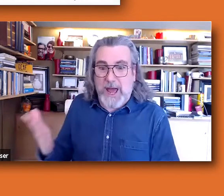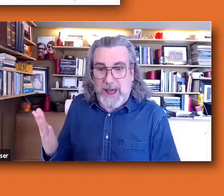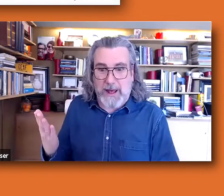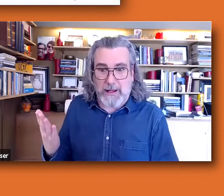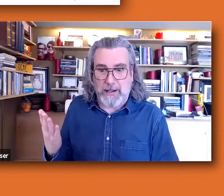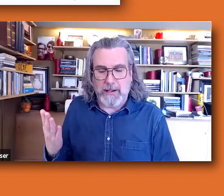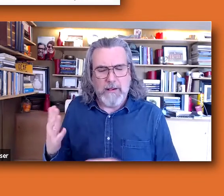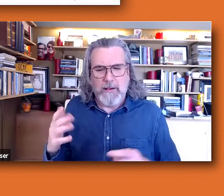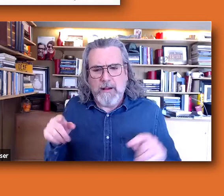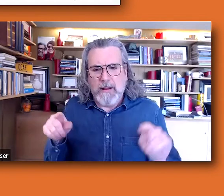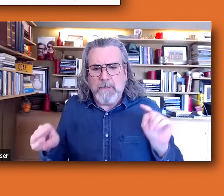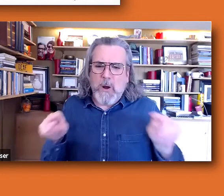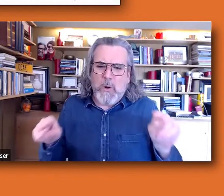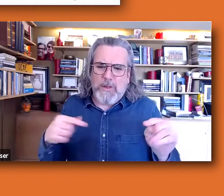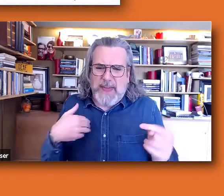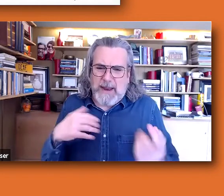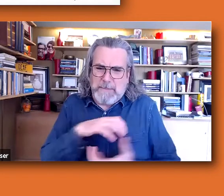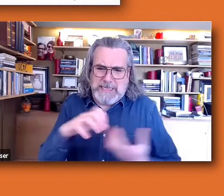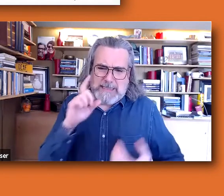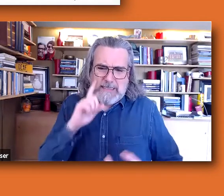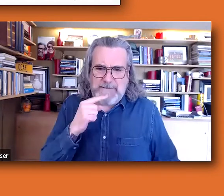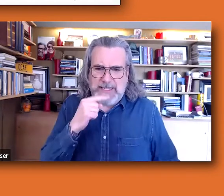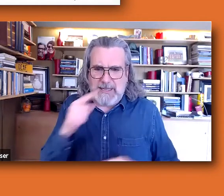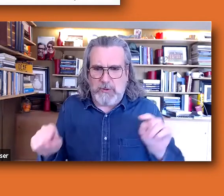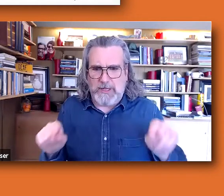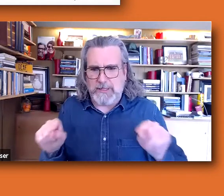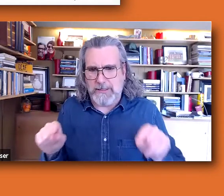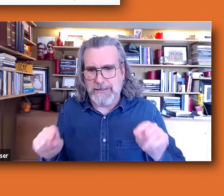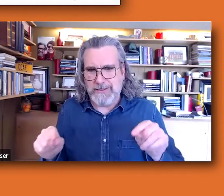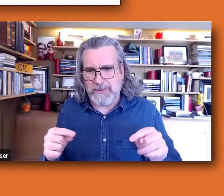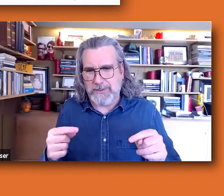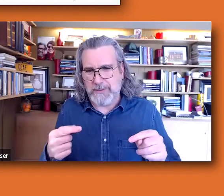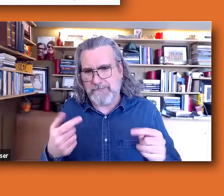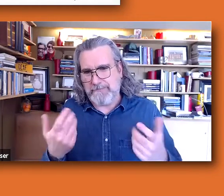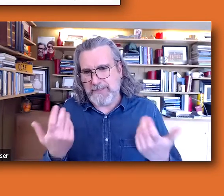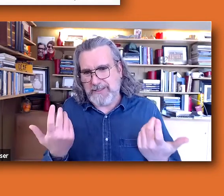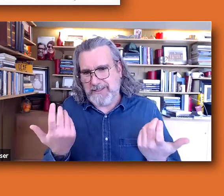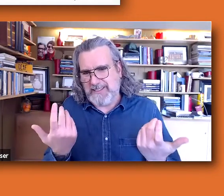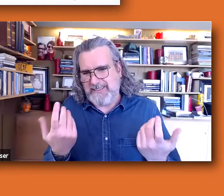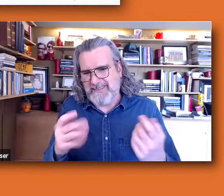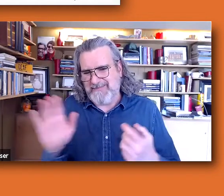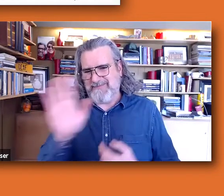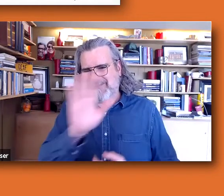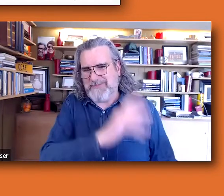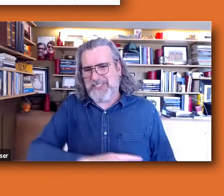and some that really went well, and it's a--really it's a mixture of deaf and hearing,